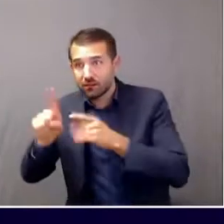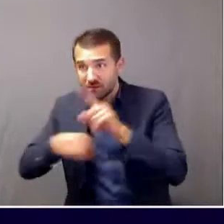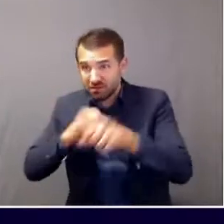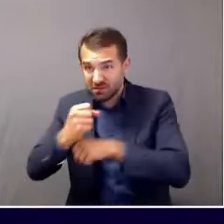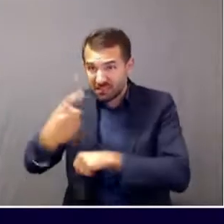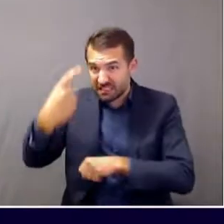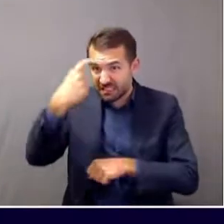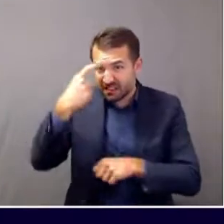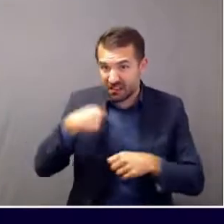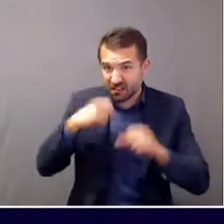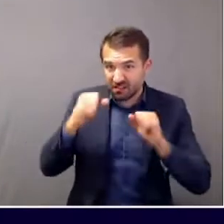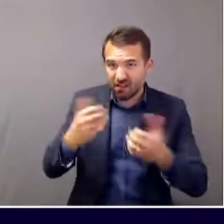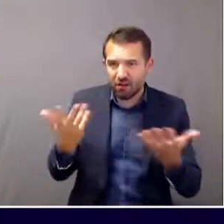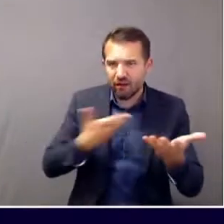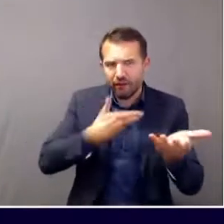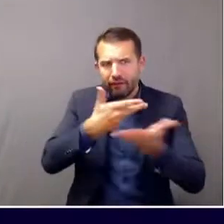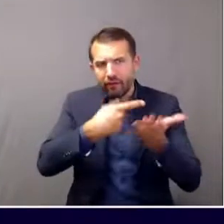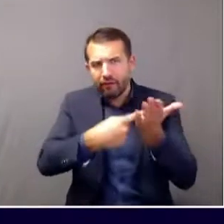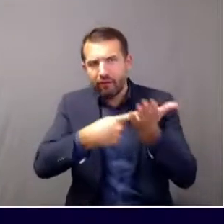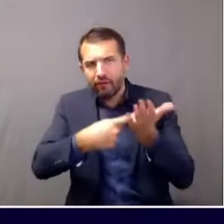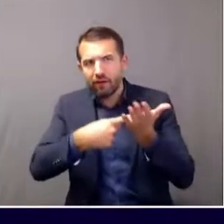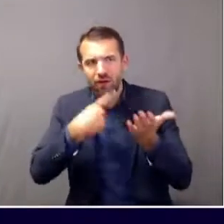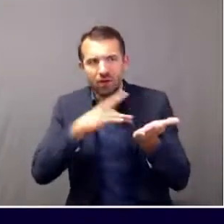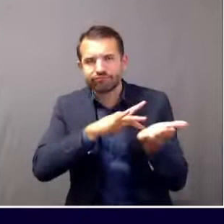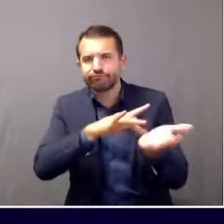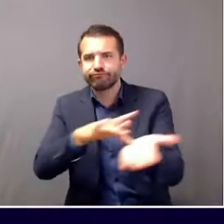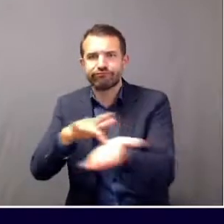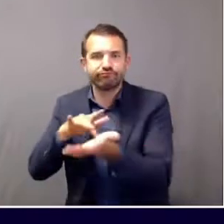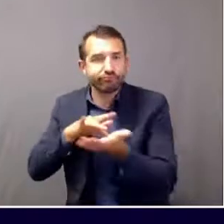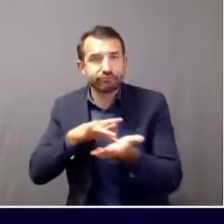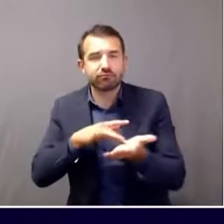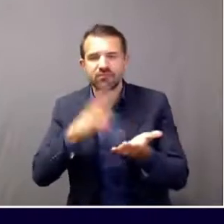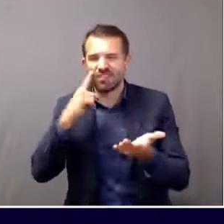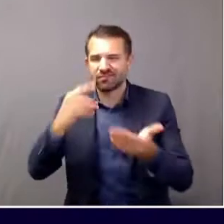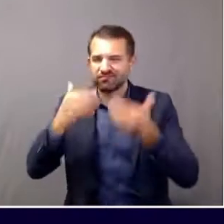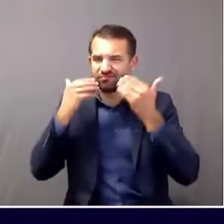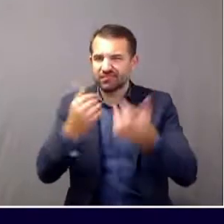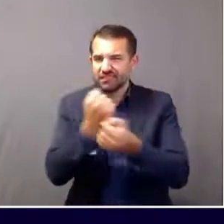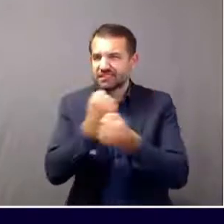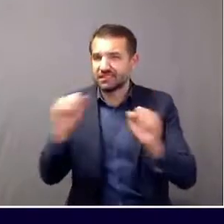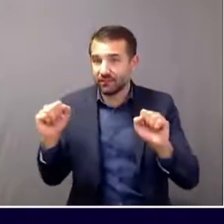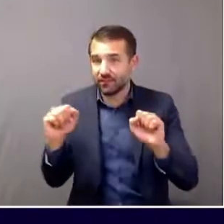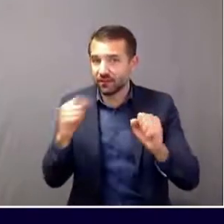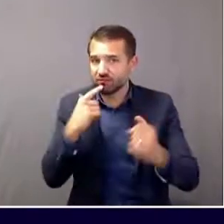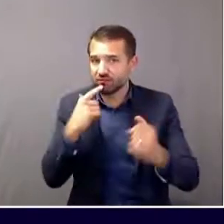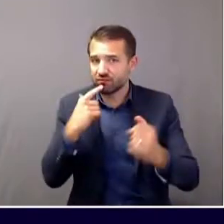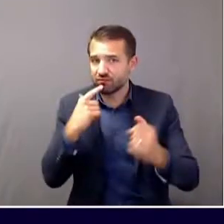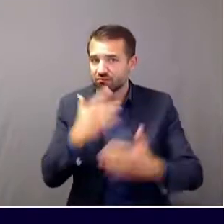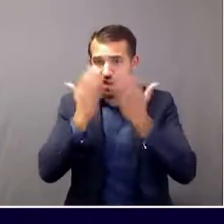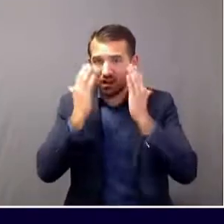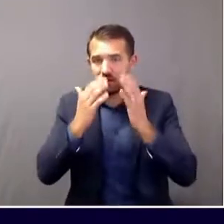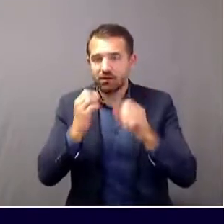that there is a way to enjoy Halloween safely so we urge